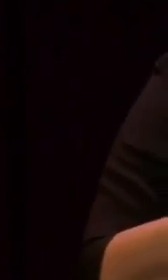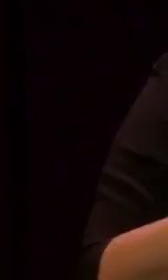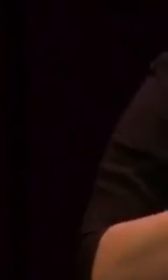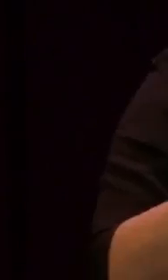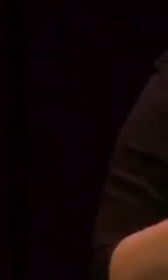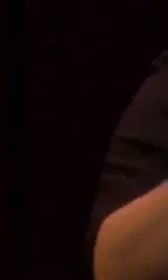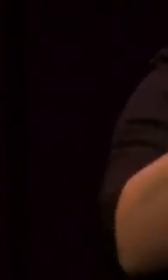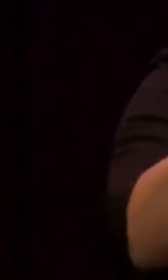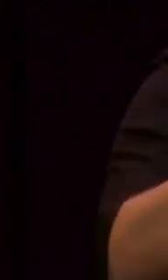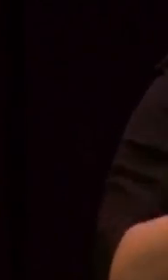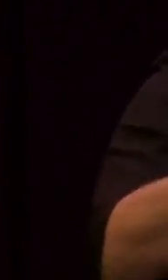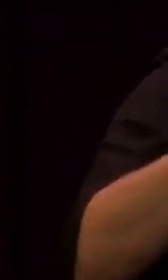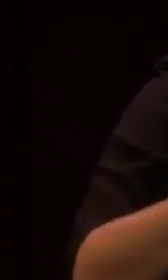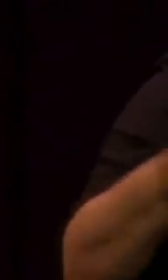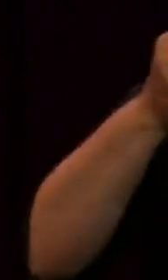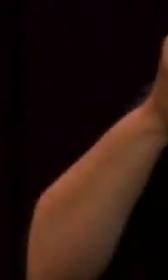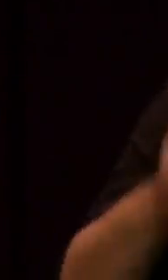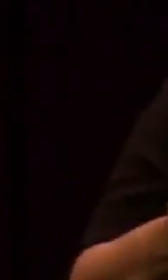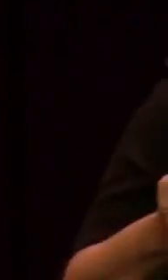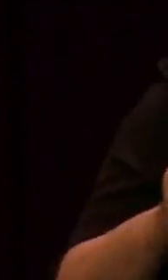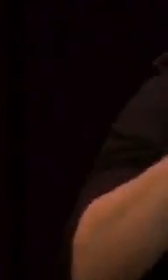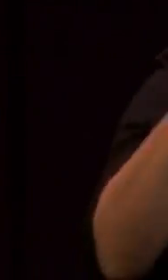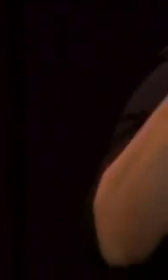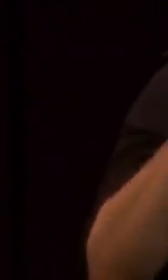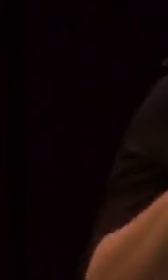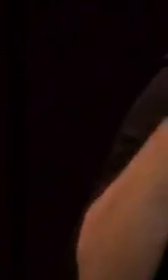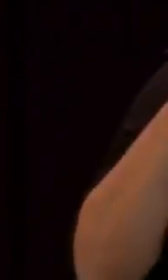STATE IMMEDIATELY IN JANUARY OF THIS COMING YEAR.